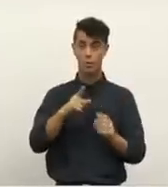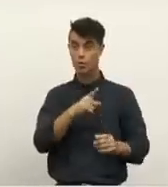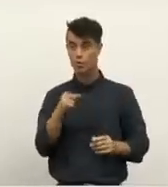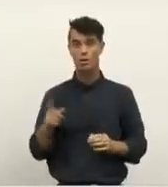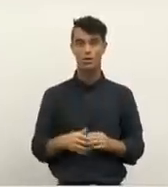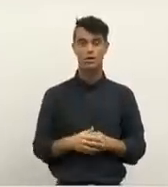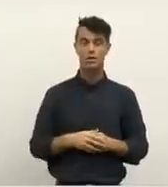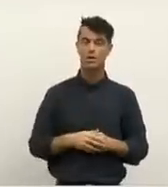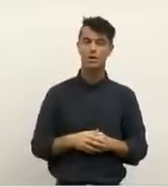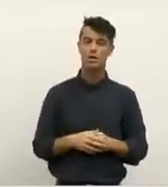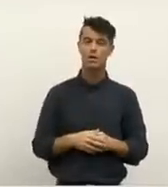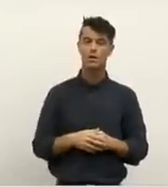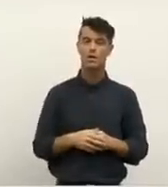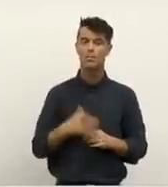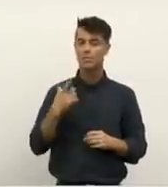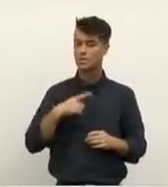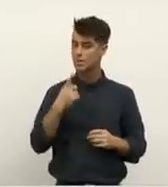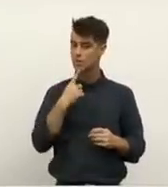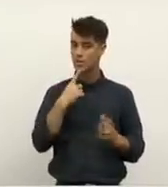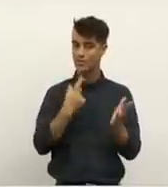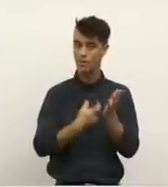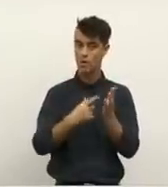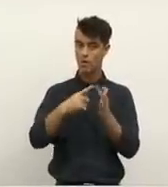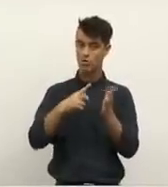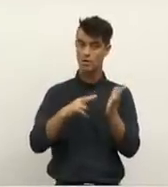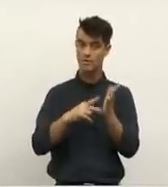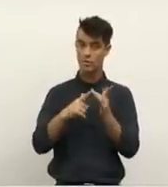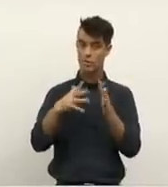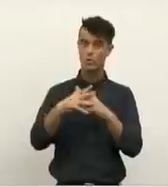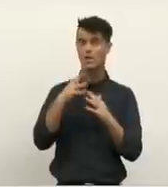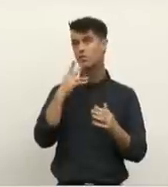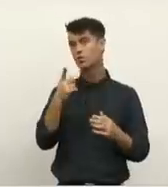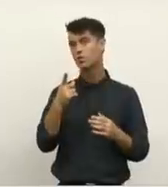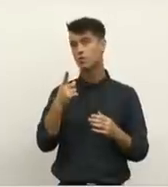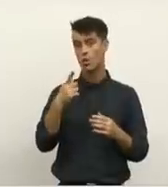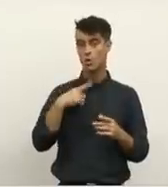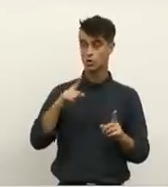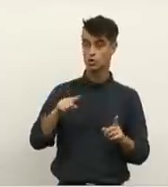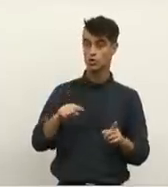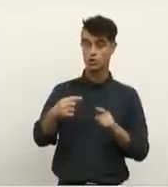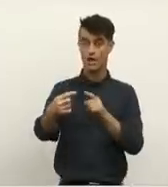because the kind of review that happens if you're going to challenge